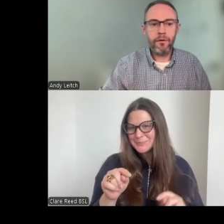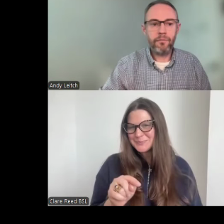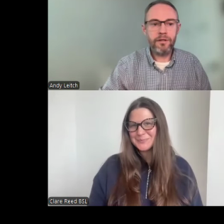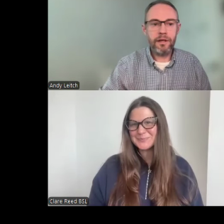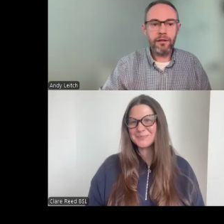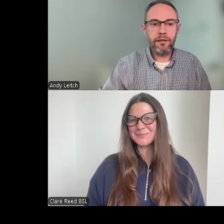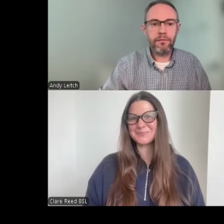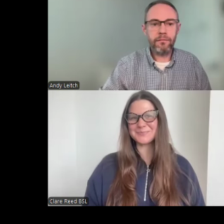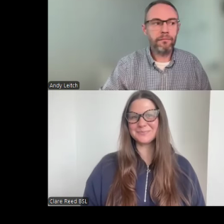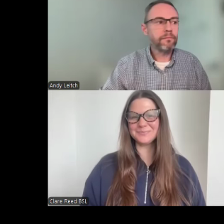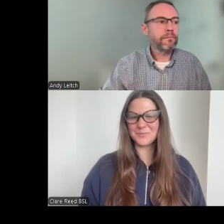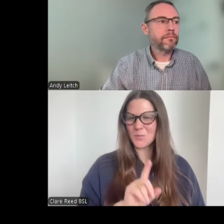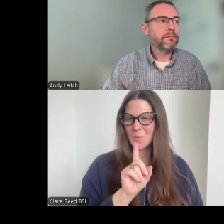Bear with me a second.